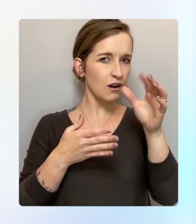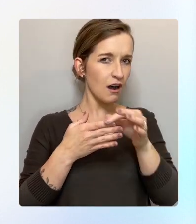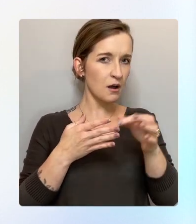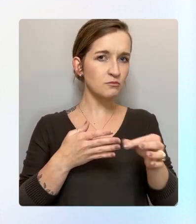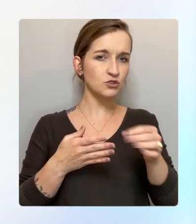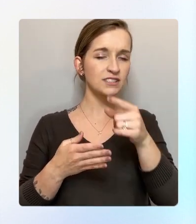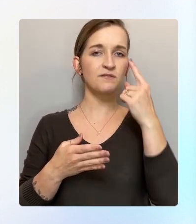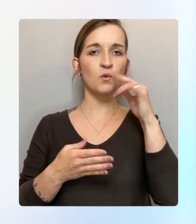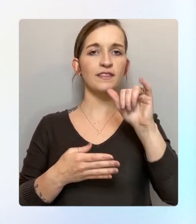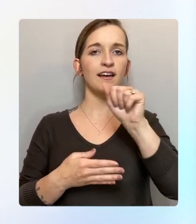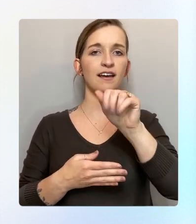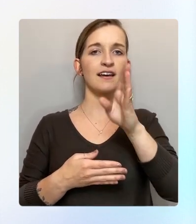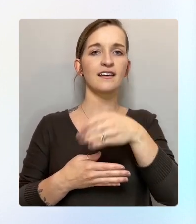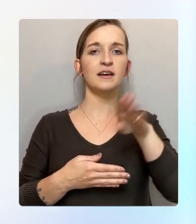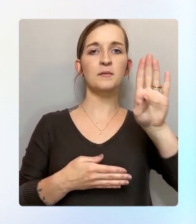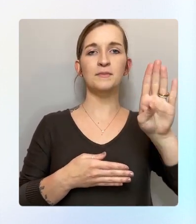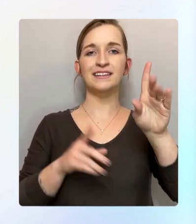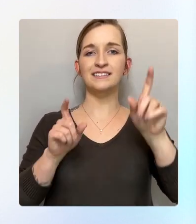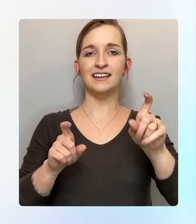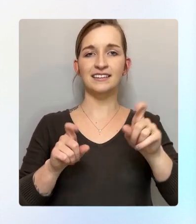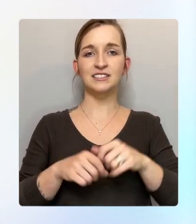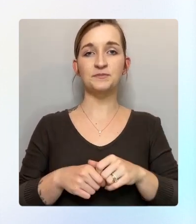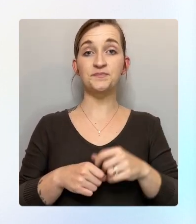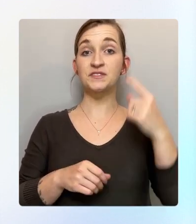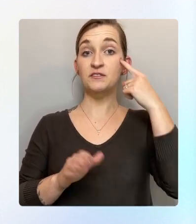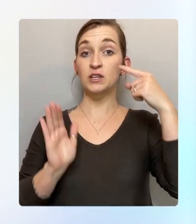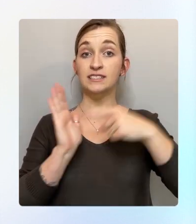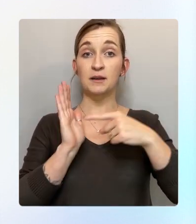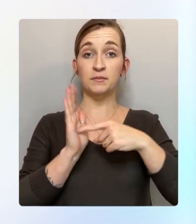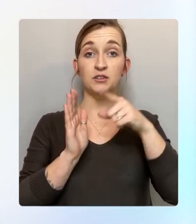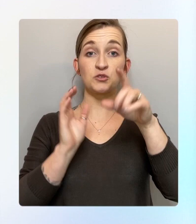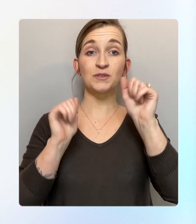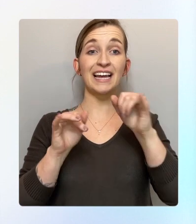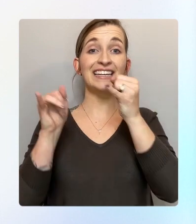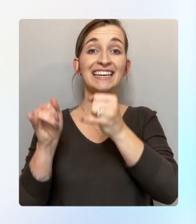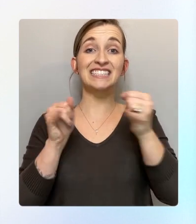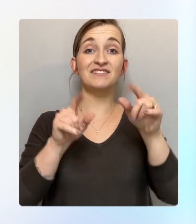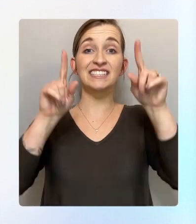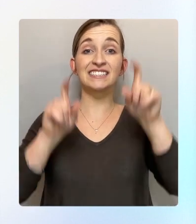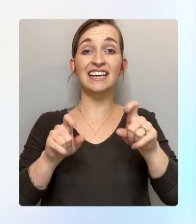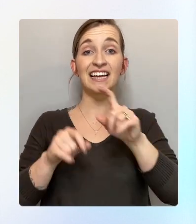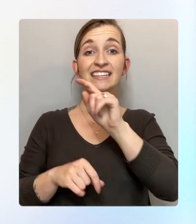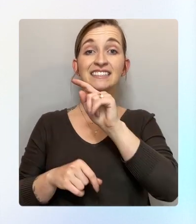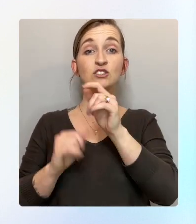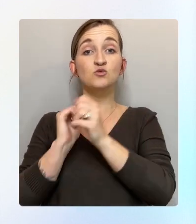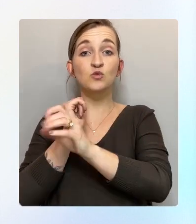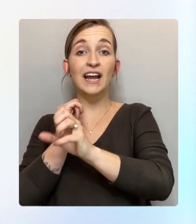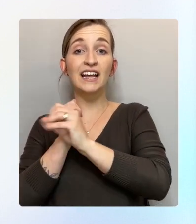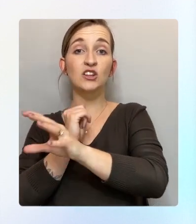key art and descriptions. So for example, maybe you wanna see if the mixed reality trailer